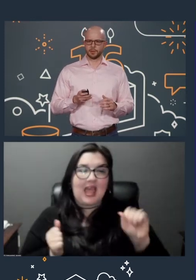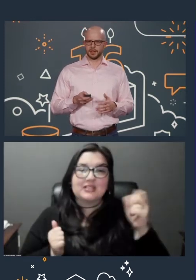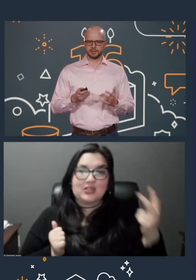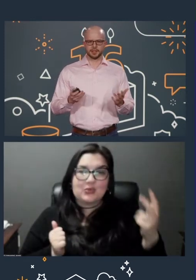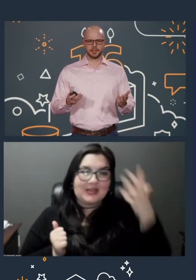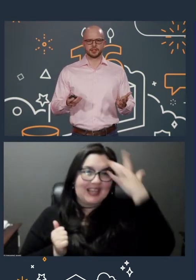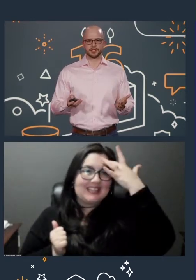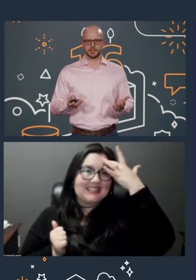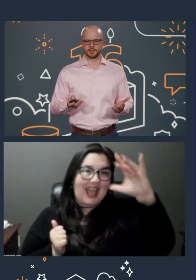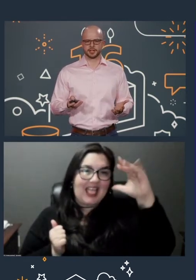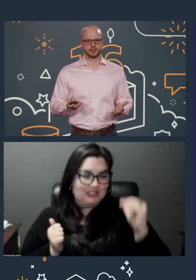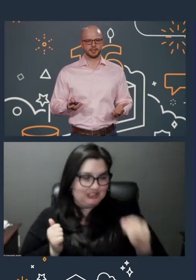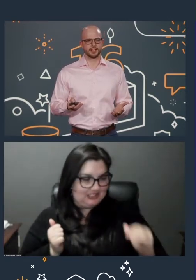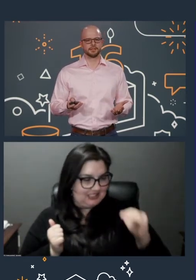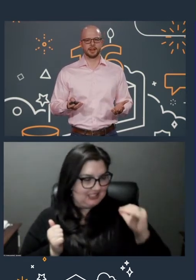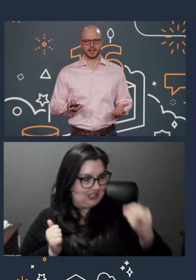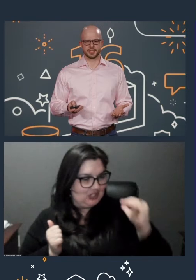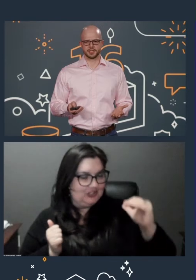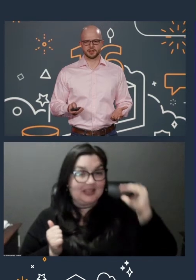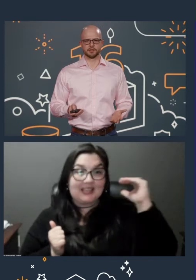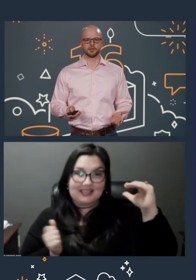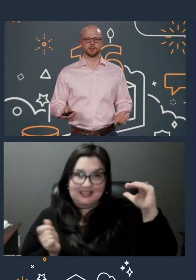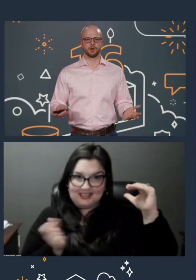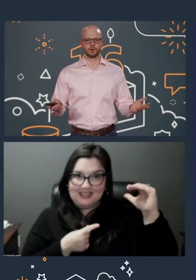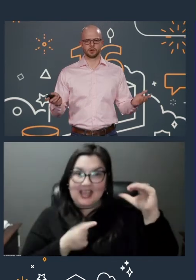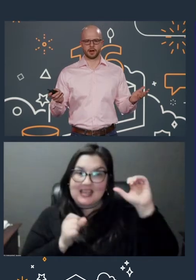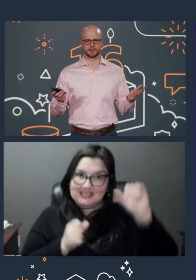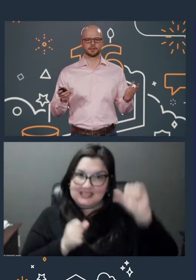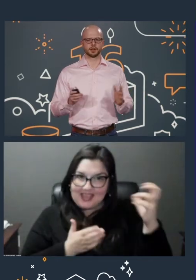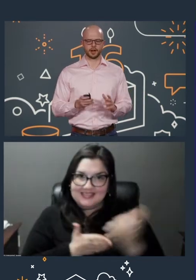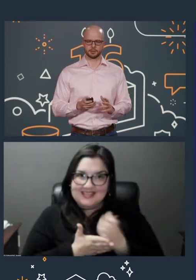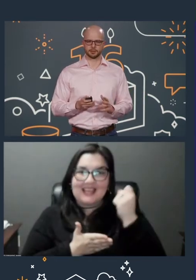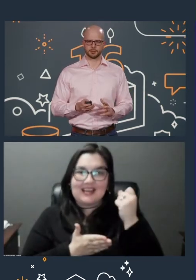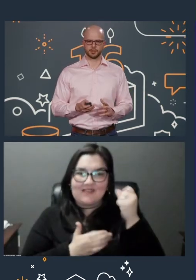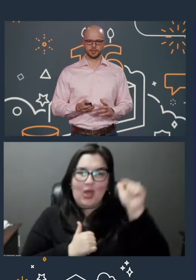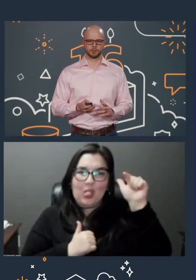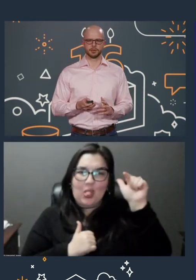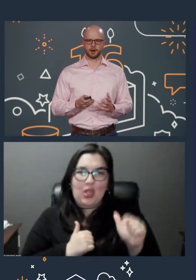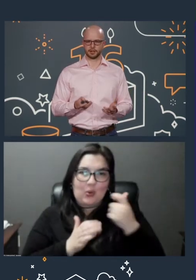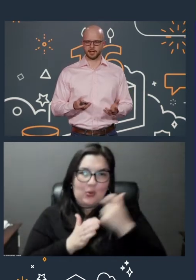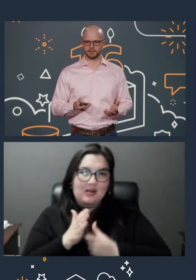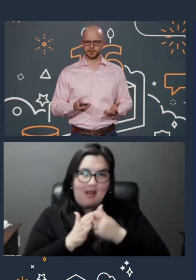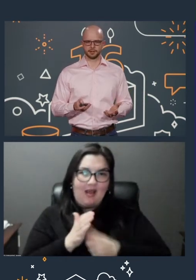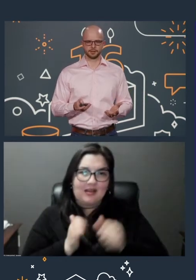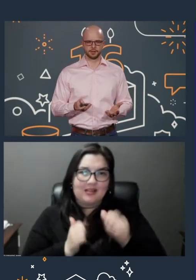Now, with S3 Intelligent-Tiering, you can take advantage of the low cost of archival storage with archive tiers,